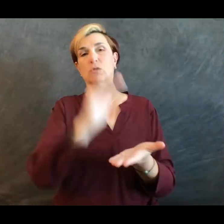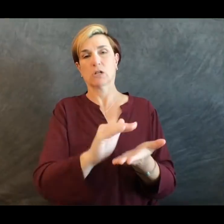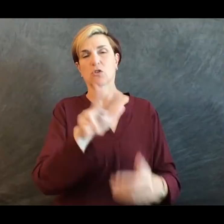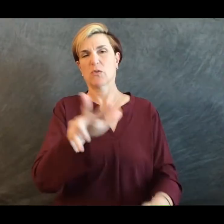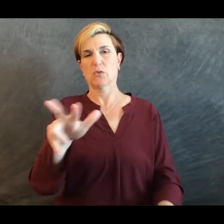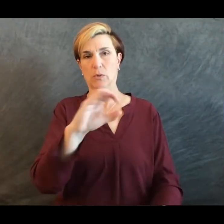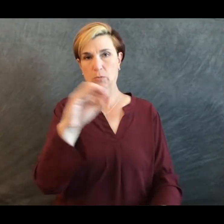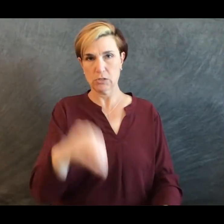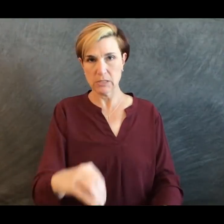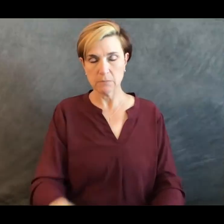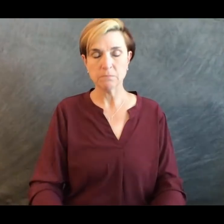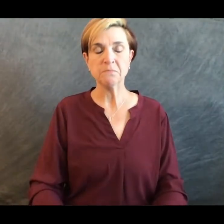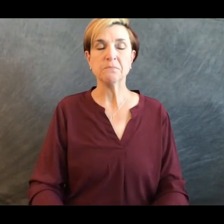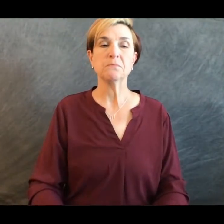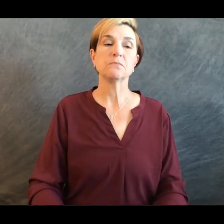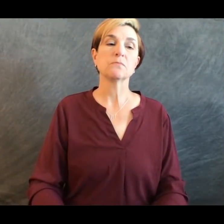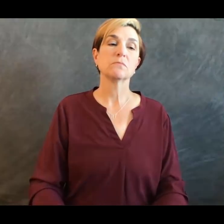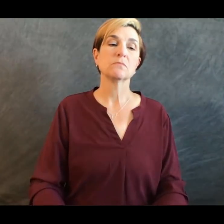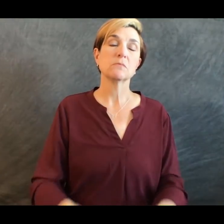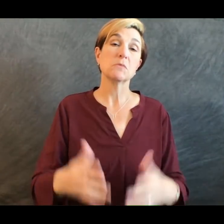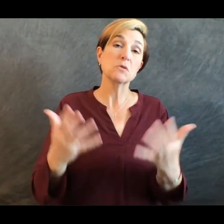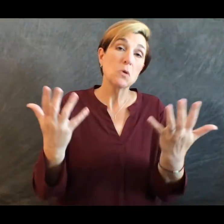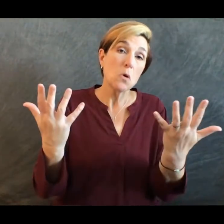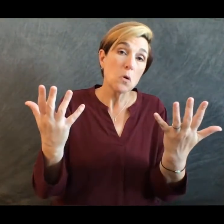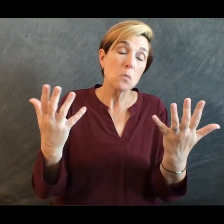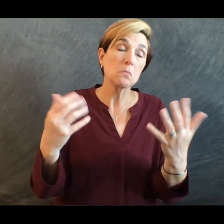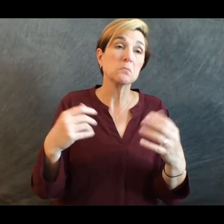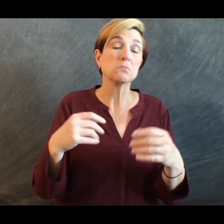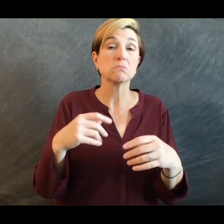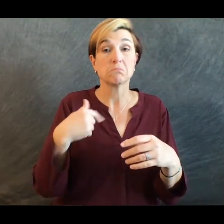thought I would do and I don't know that it's going to be accepted we'll find out